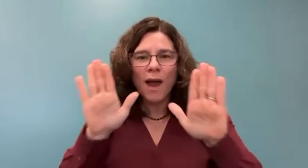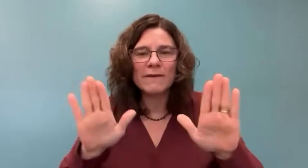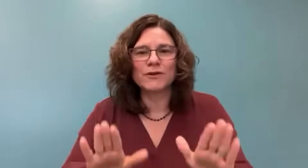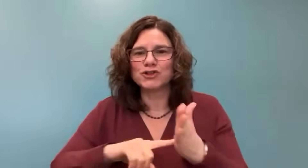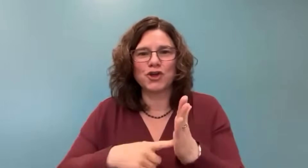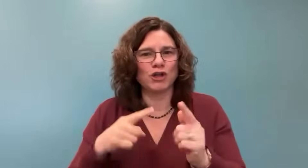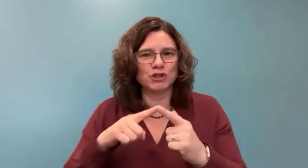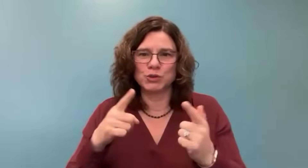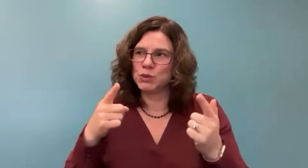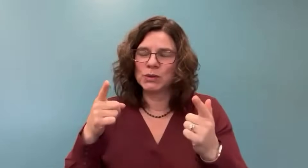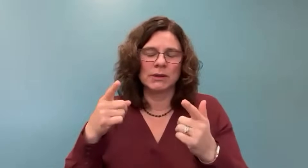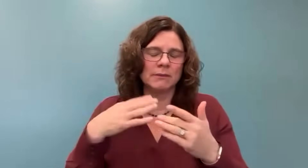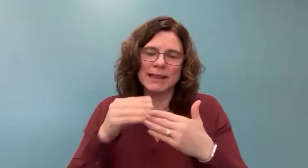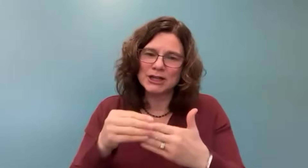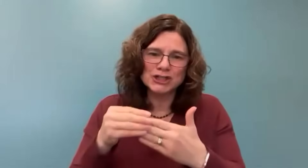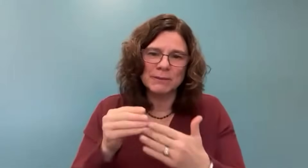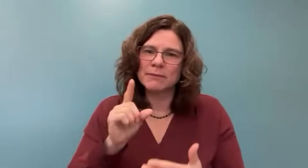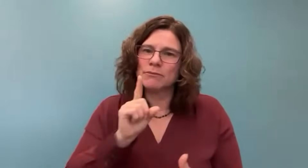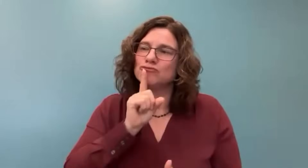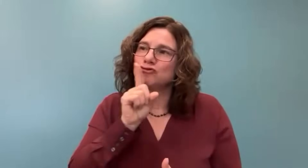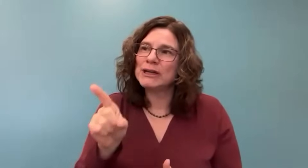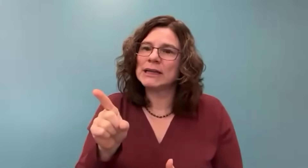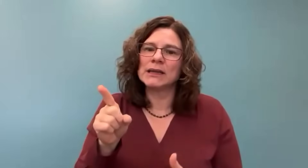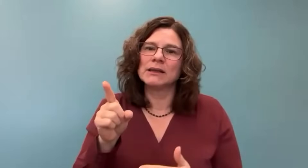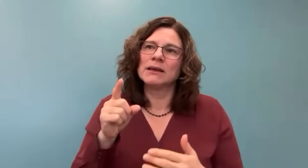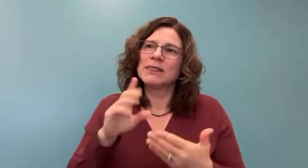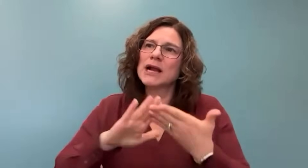a wonderful start to my leadership.